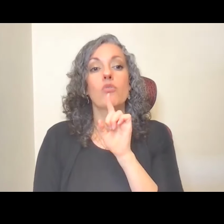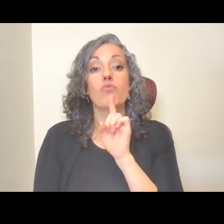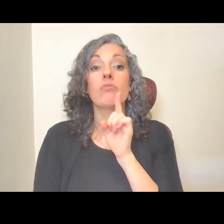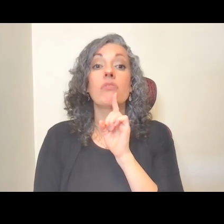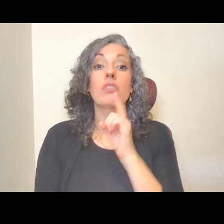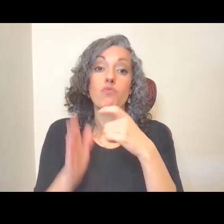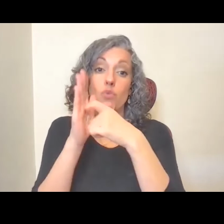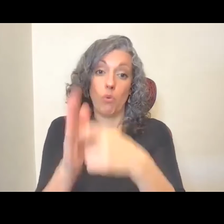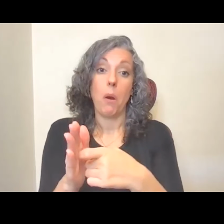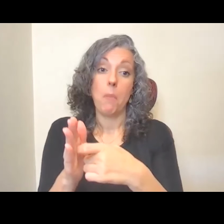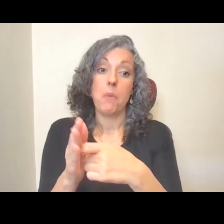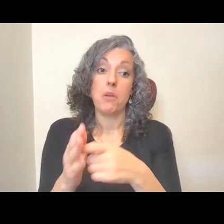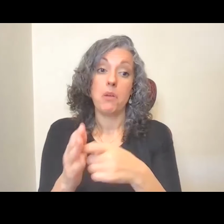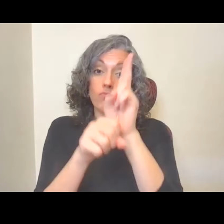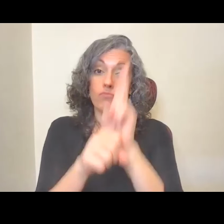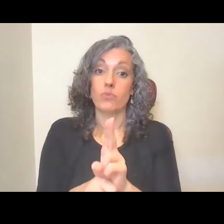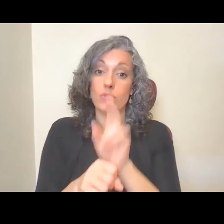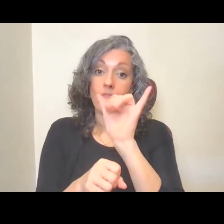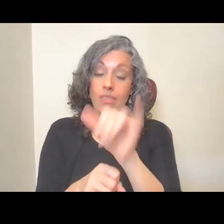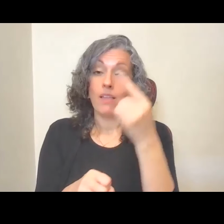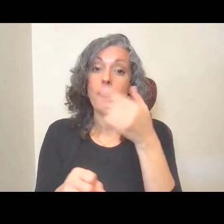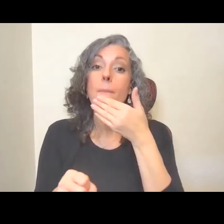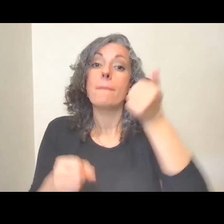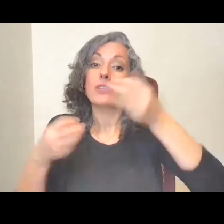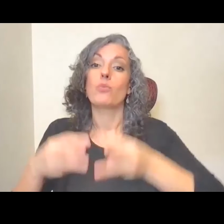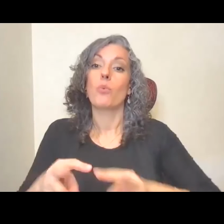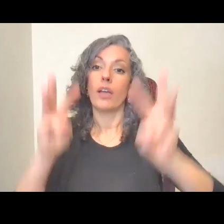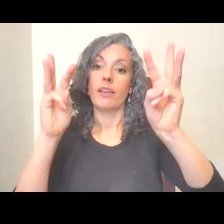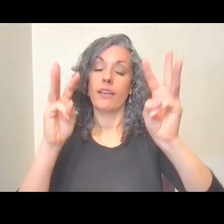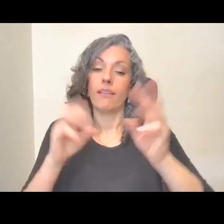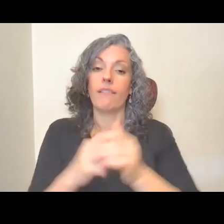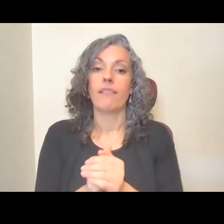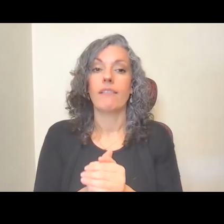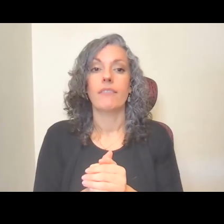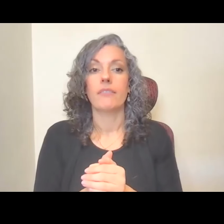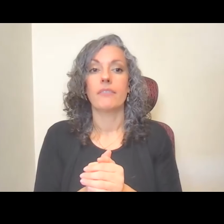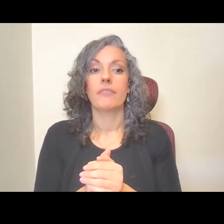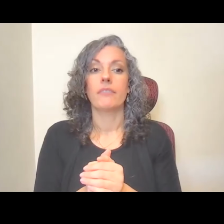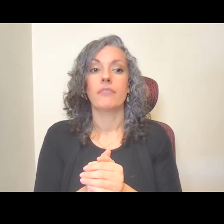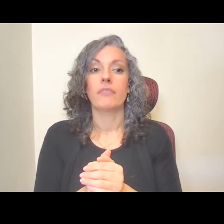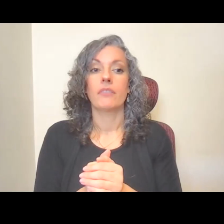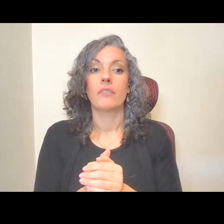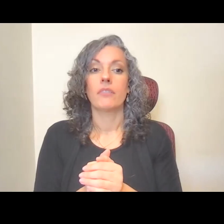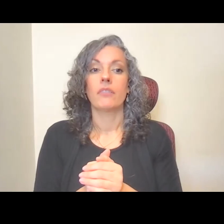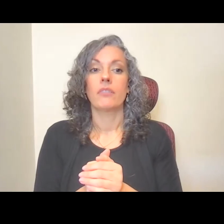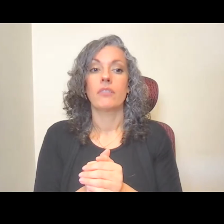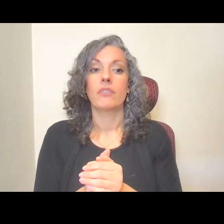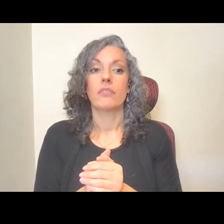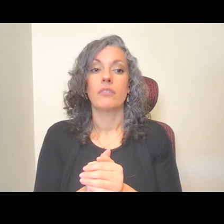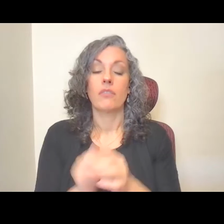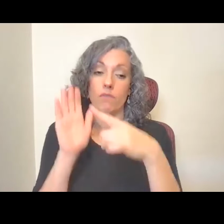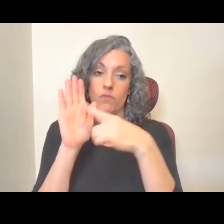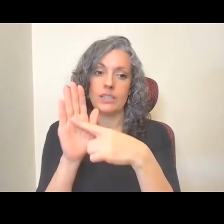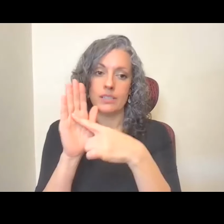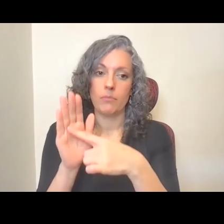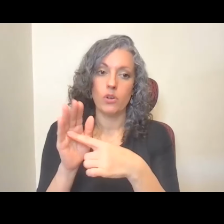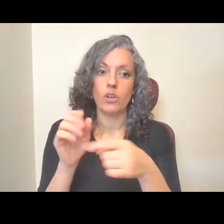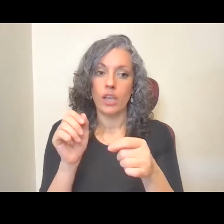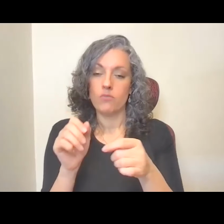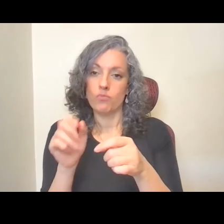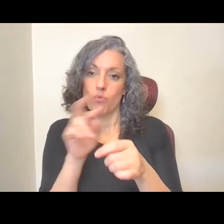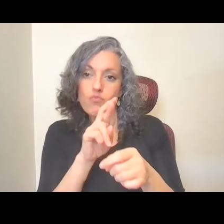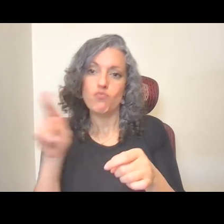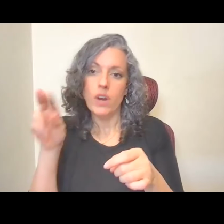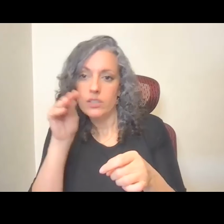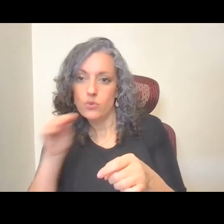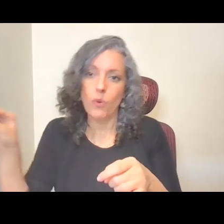best practice. If you take Gmail Android app, for instance, you can swipe right to archive an email